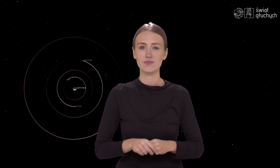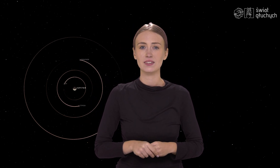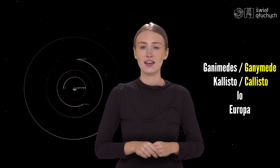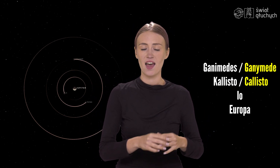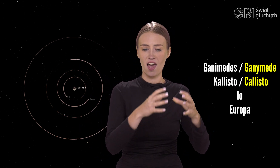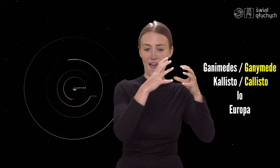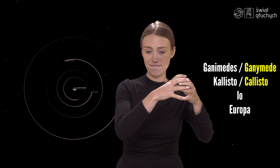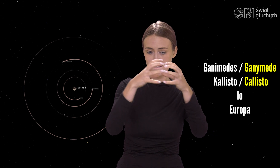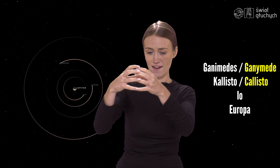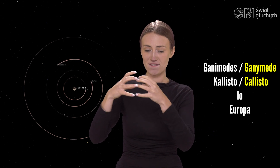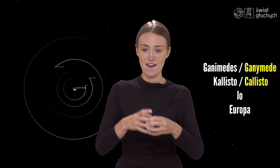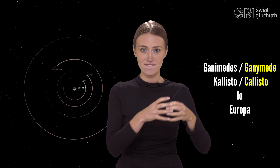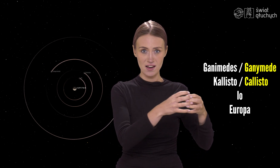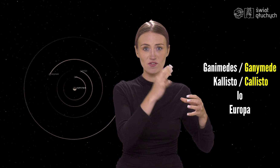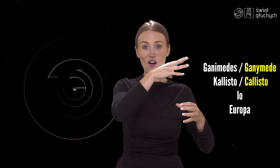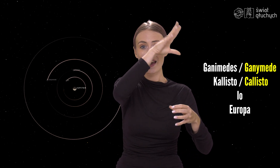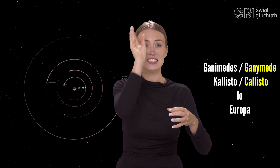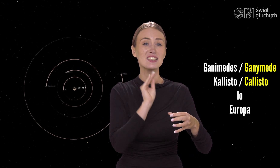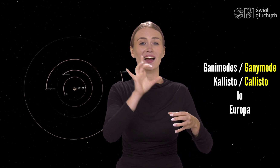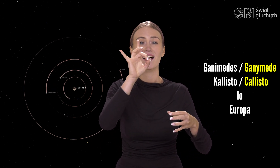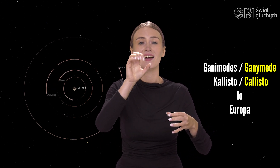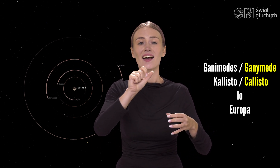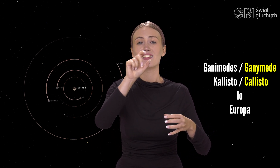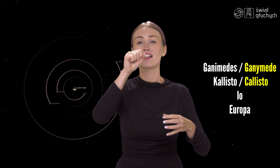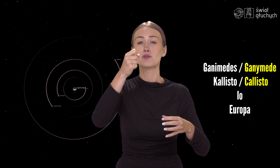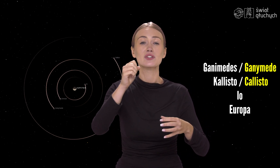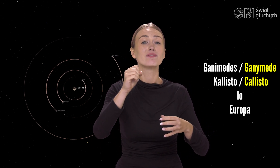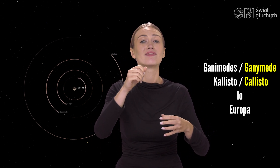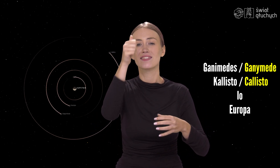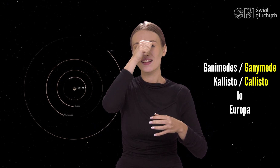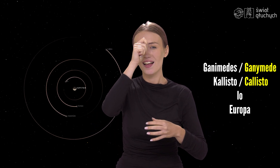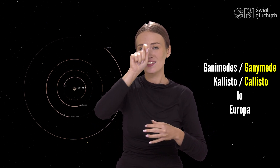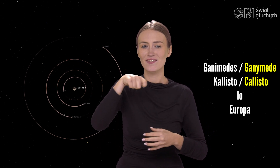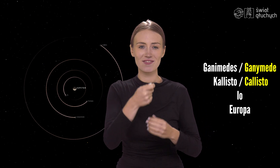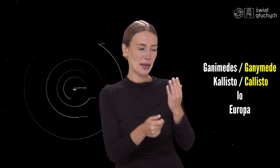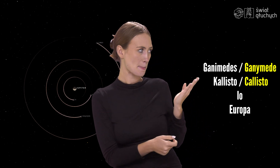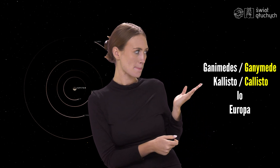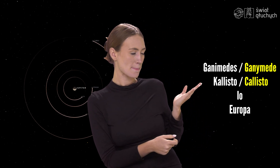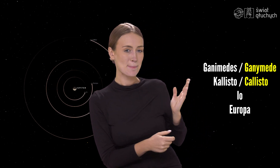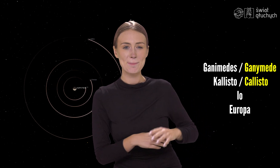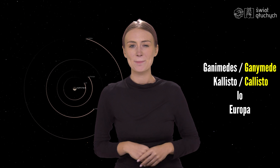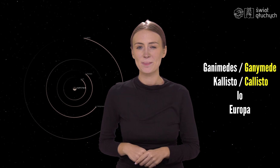The four largest moons, known as the Galilean moons, are Ganymede, Callisto, Io, and Europa,